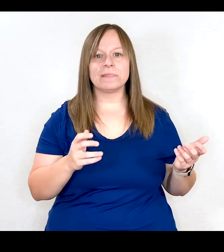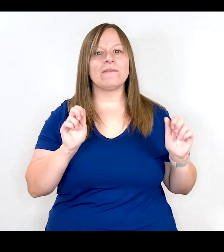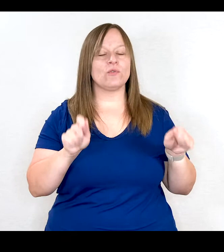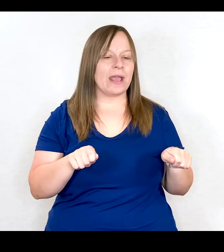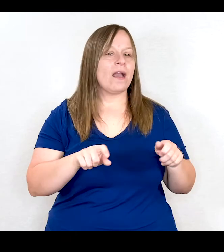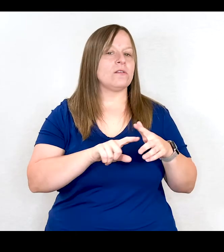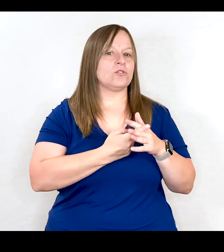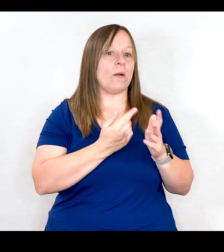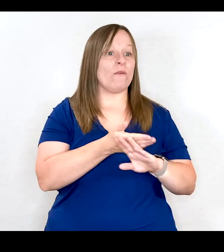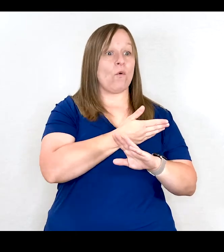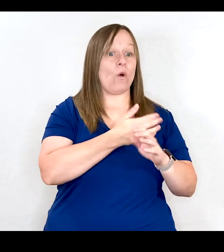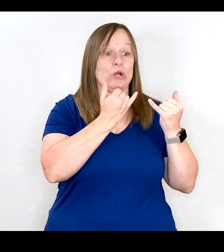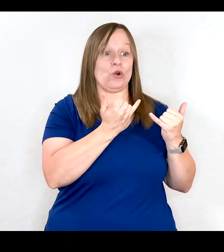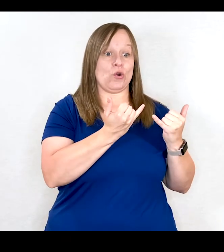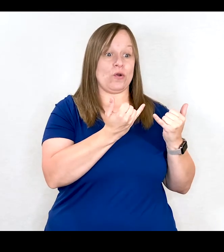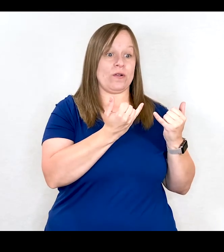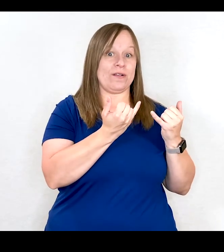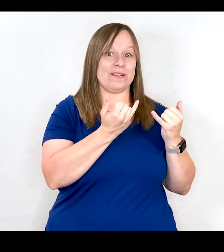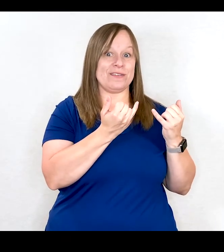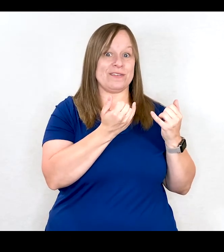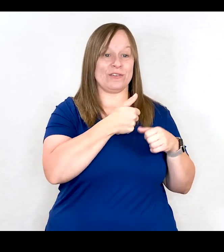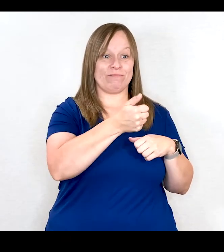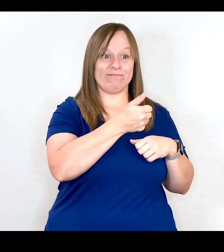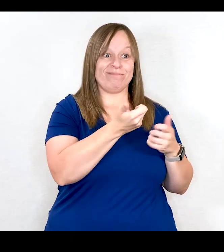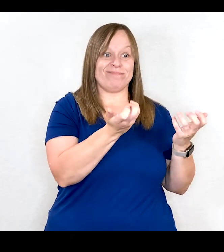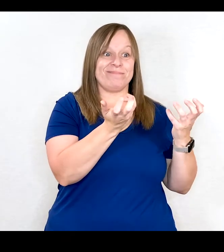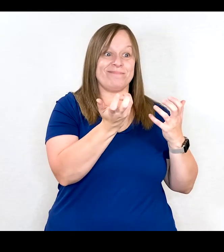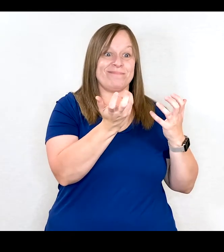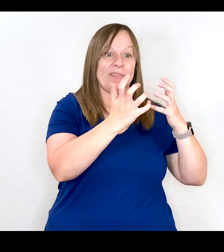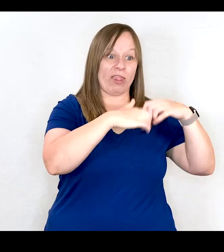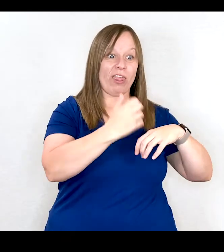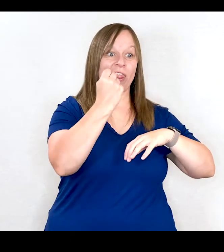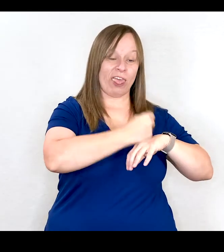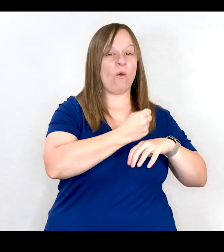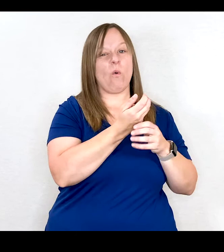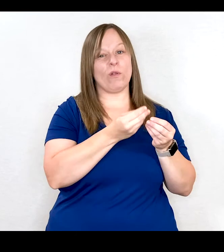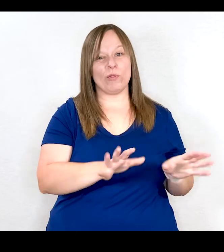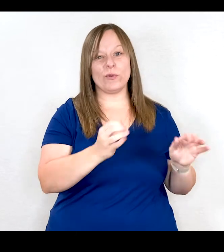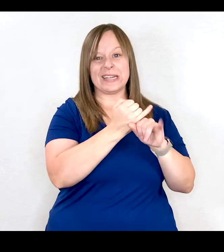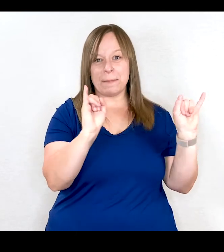If you can start the process before your current mode of transportation dies or before you lose independence